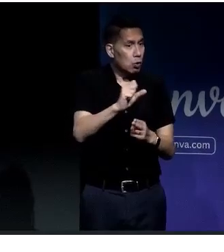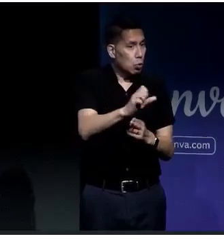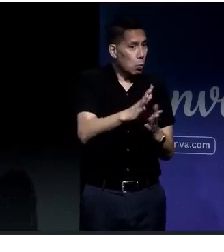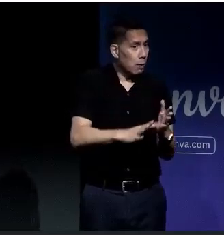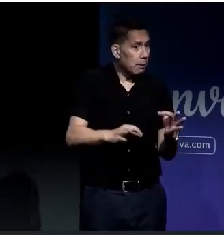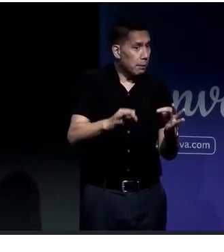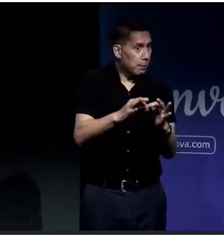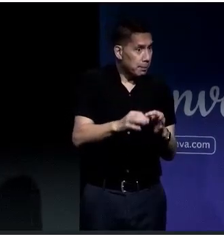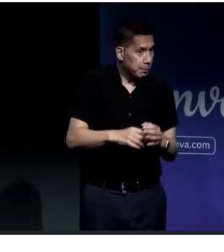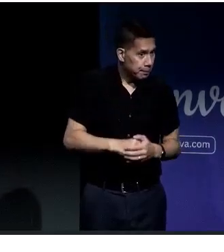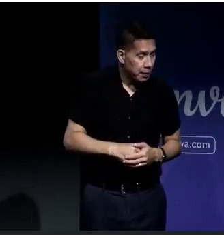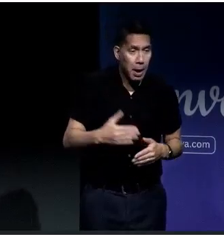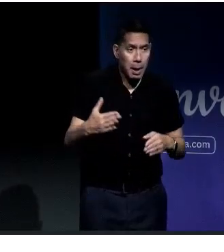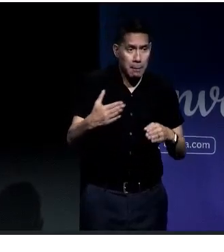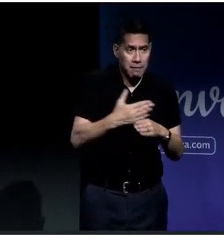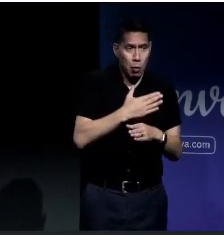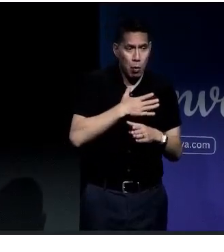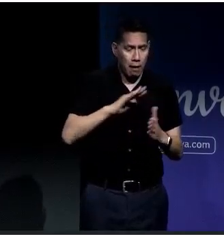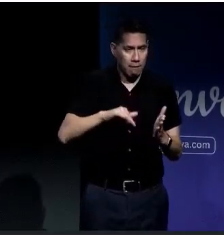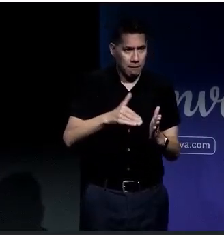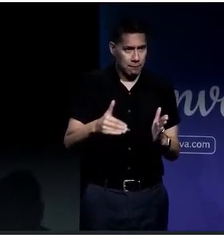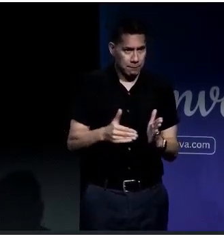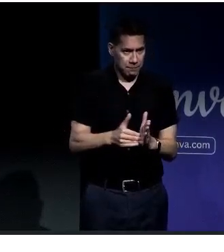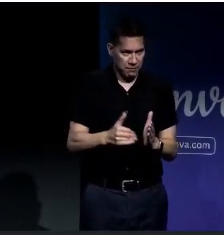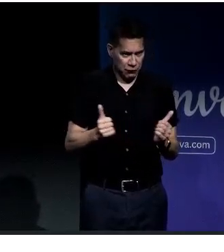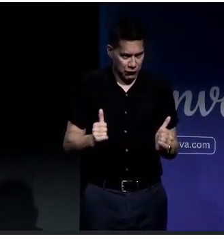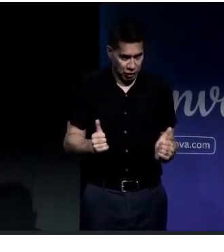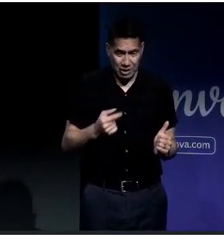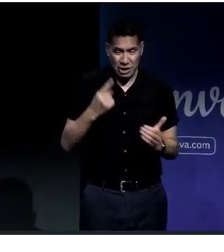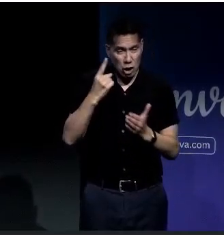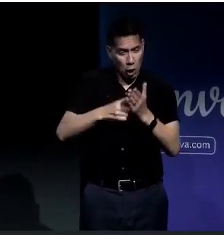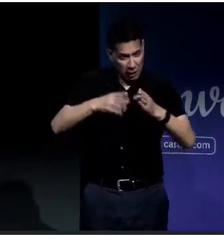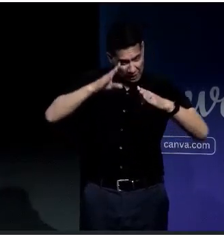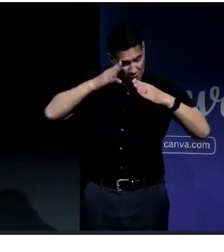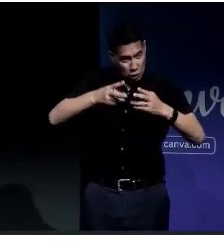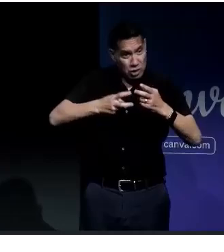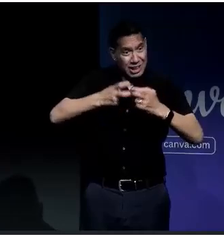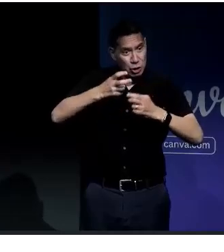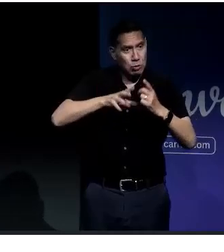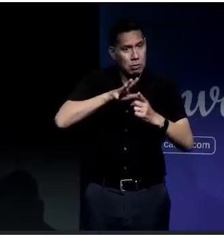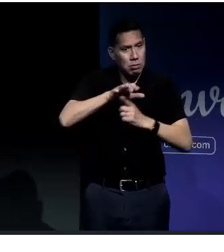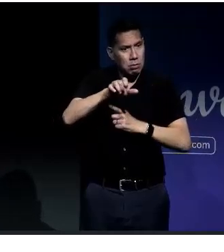Uh, just before I finish, as well, this is just focused on issue detection, mostly this presentation.